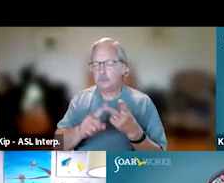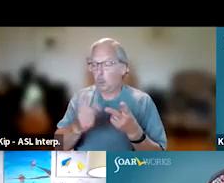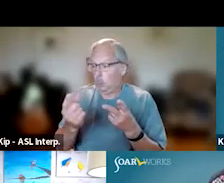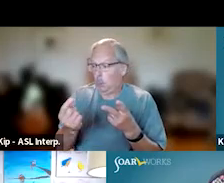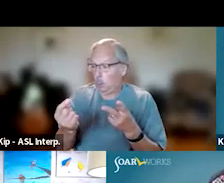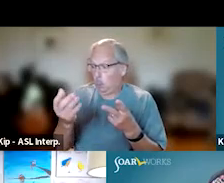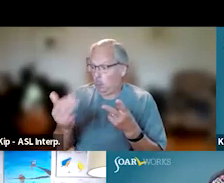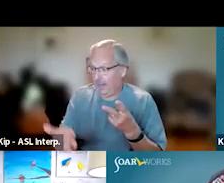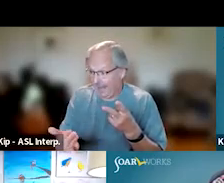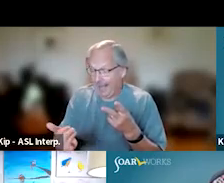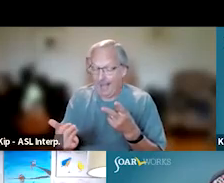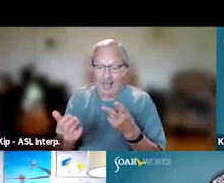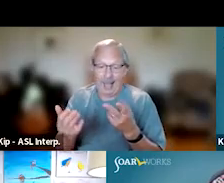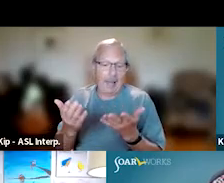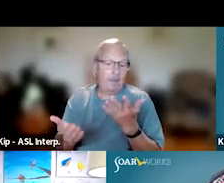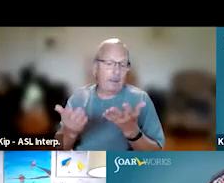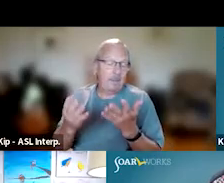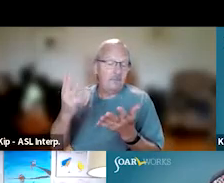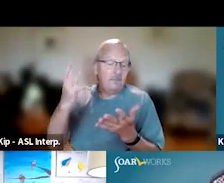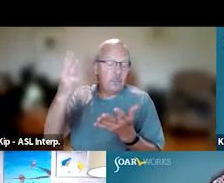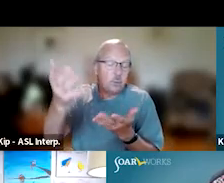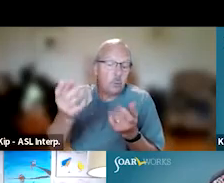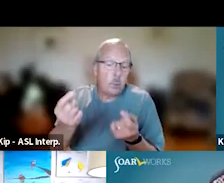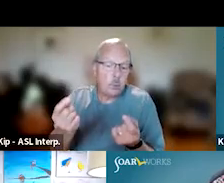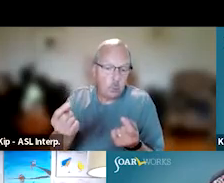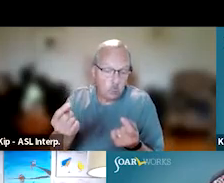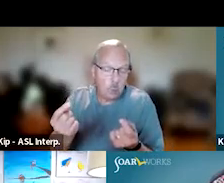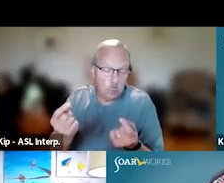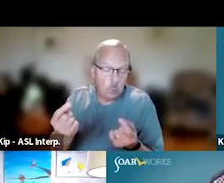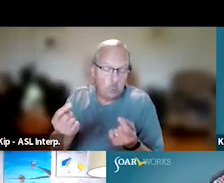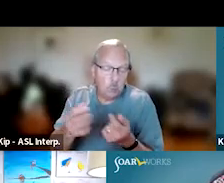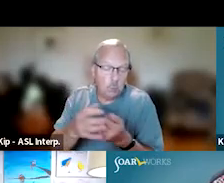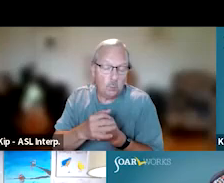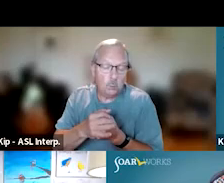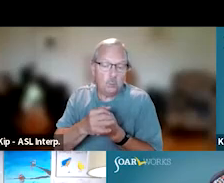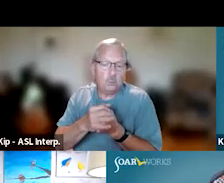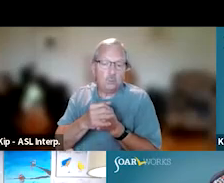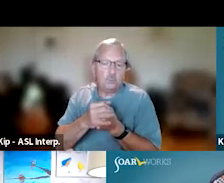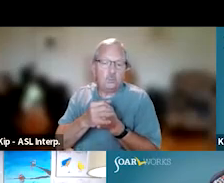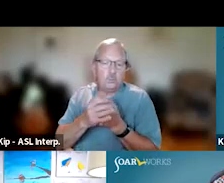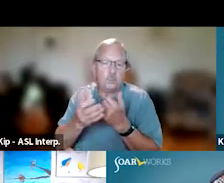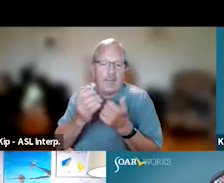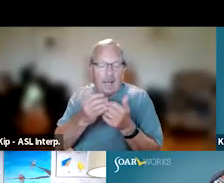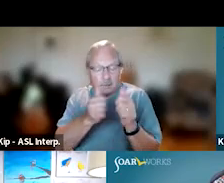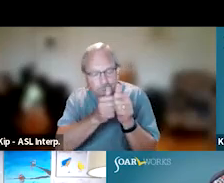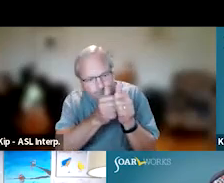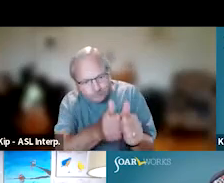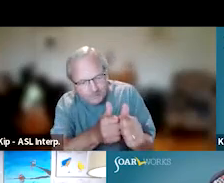what you might be able to be doing in the future, how you can track outcomes, what states are doing,